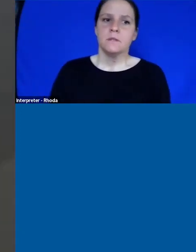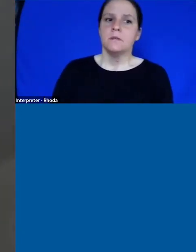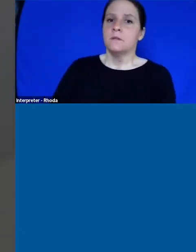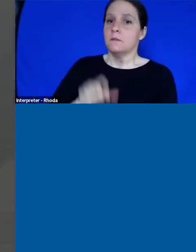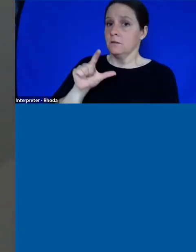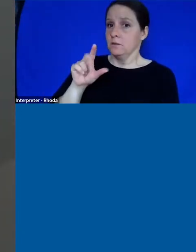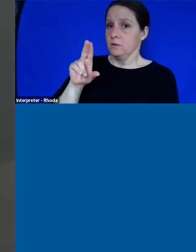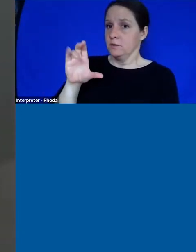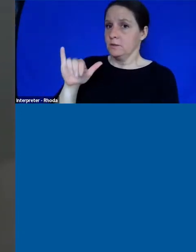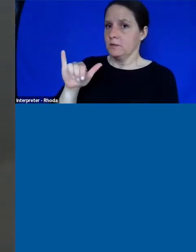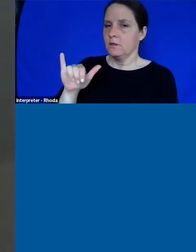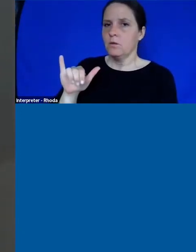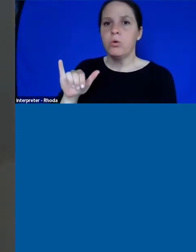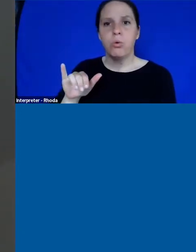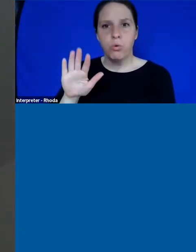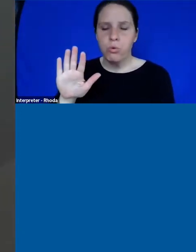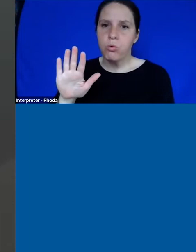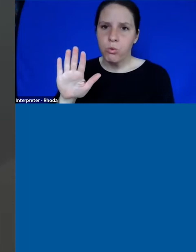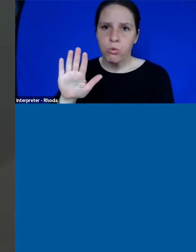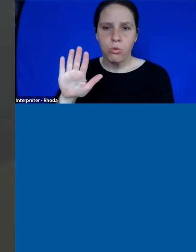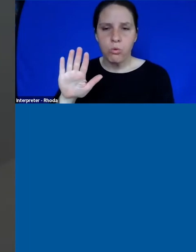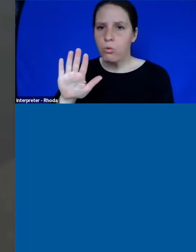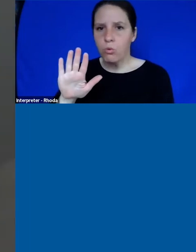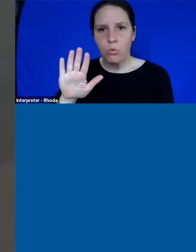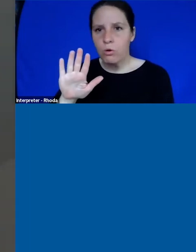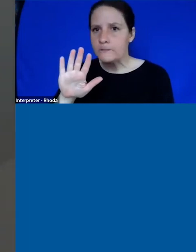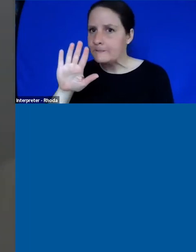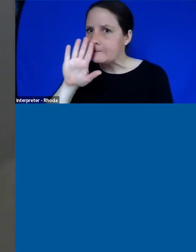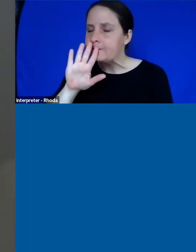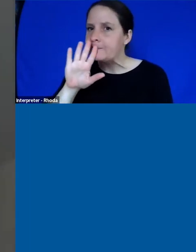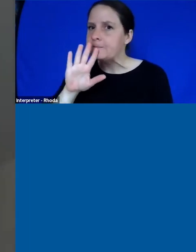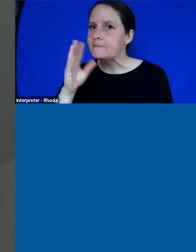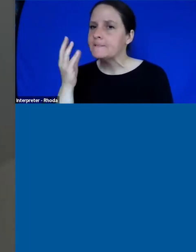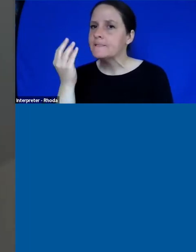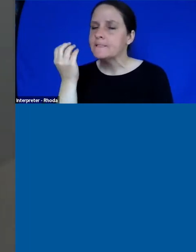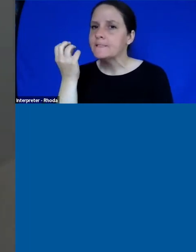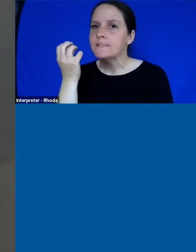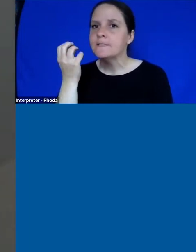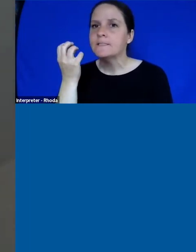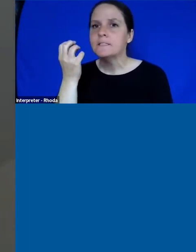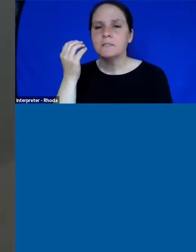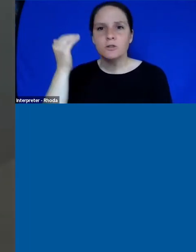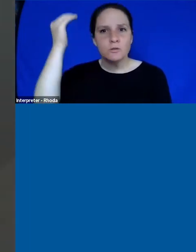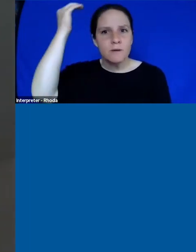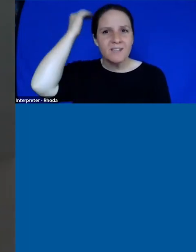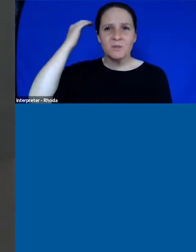It was beyond frustrating. We began to feel, you know, like we were being removed from society.